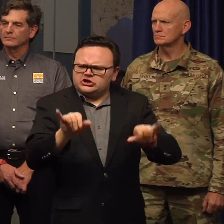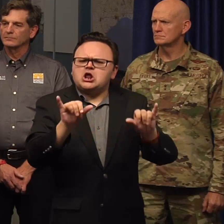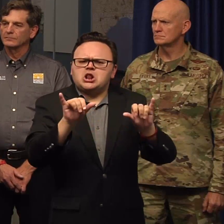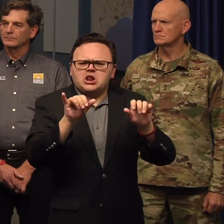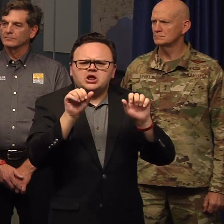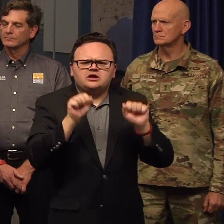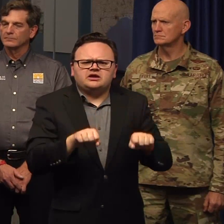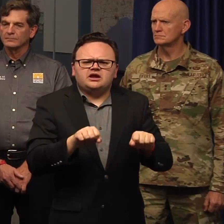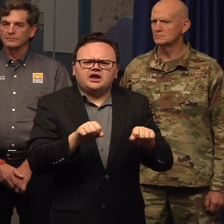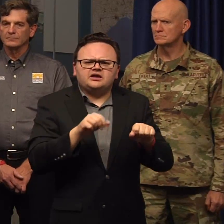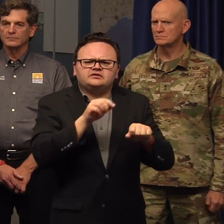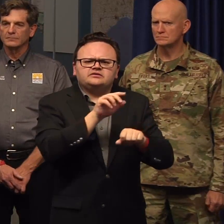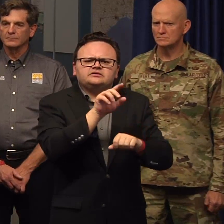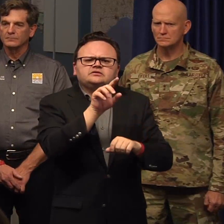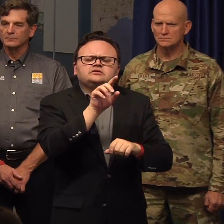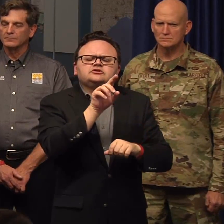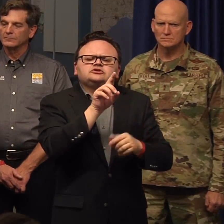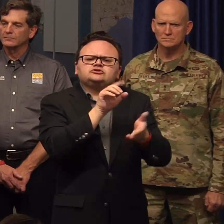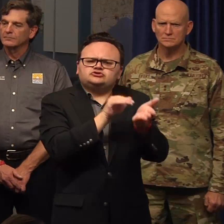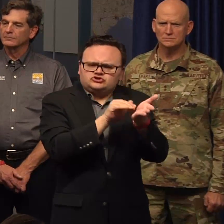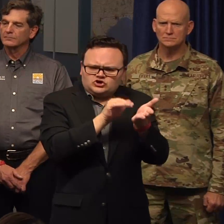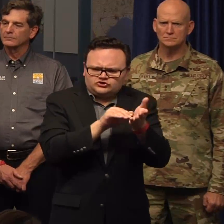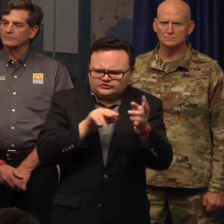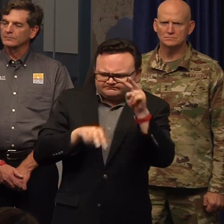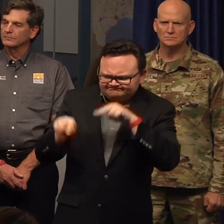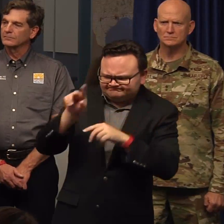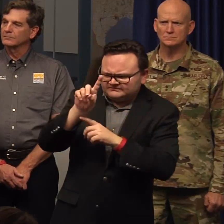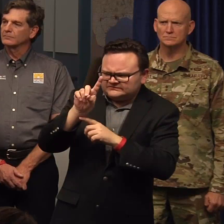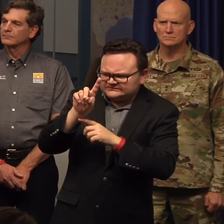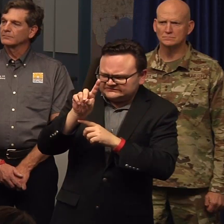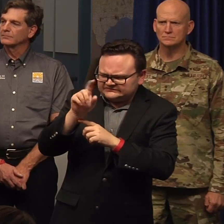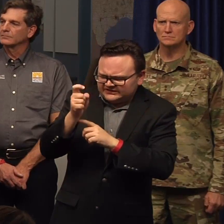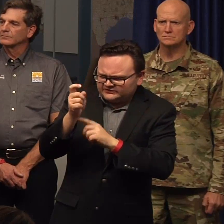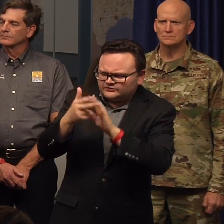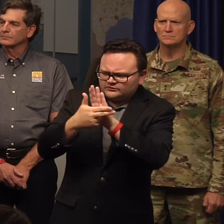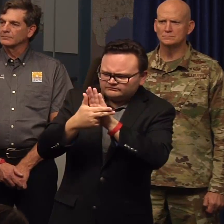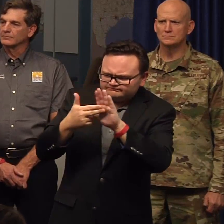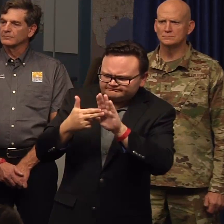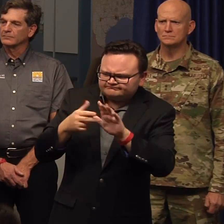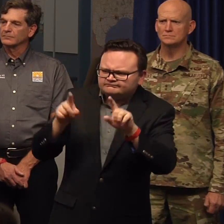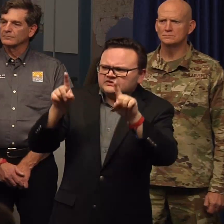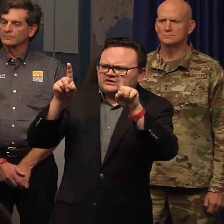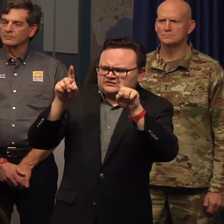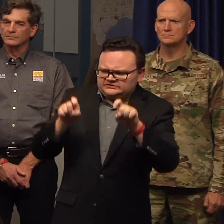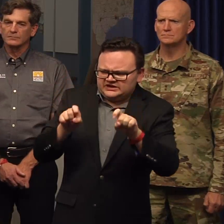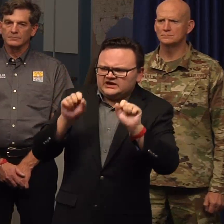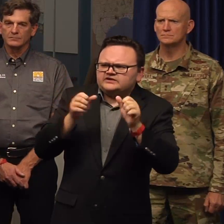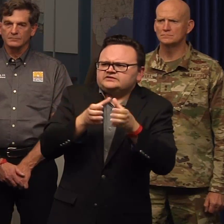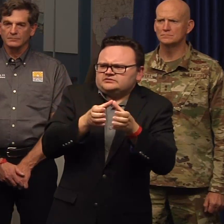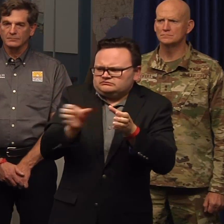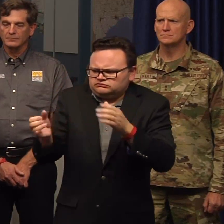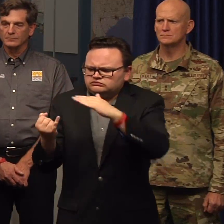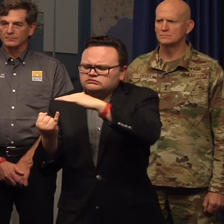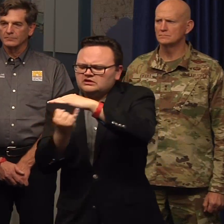IN PLACE SO THAT PEOPLE, RUN-OF-THE-MILL COVID-19 PATIENTS WHO DO NOT REQUIRE HOSPITALIZATION ARE ABLE TO GET